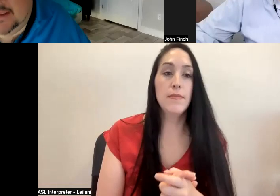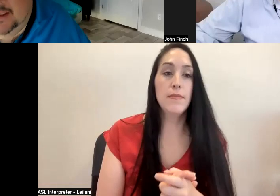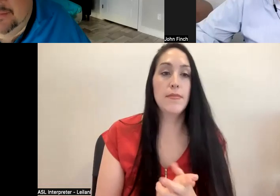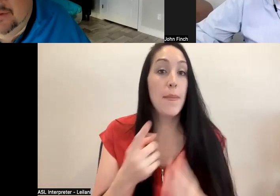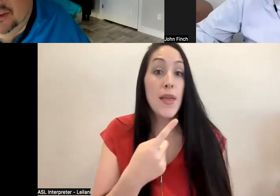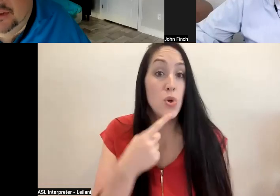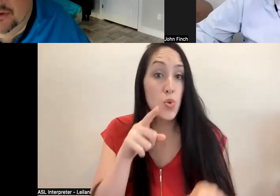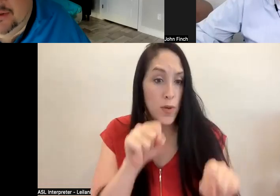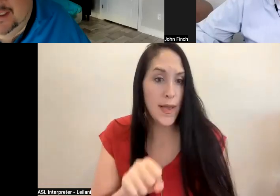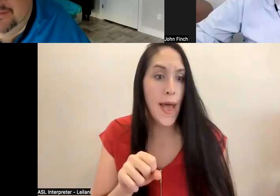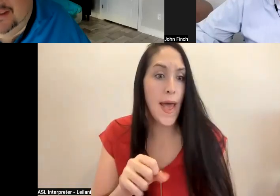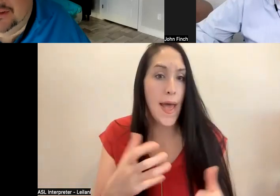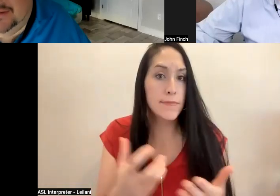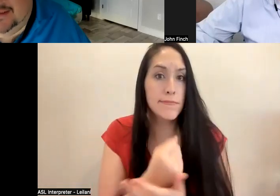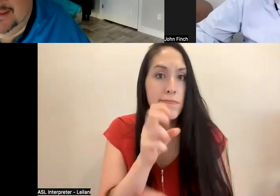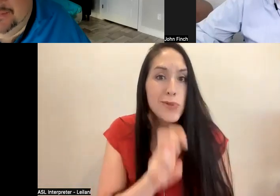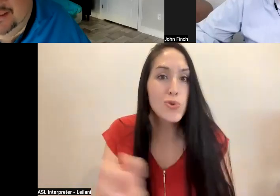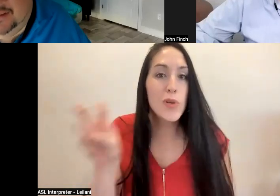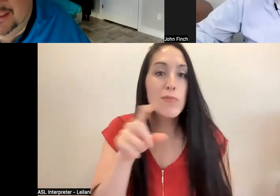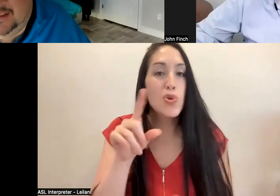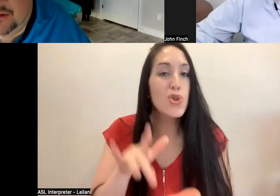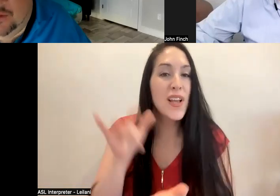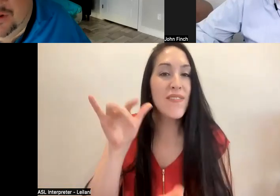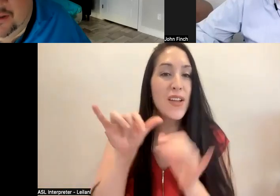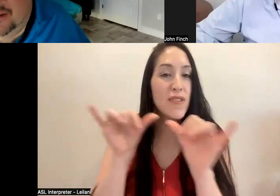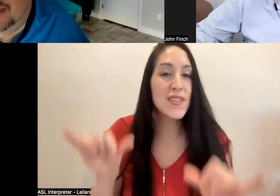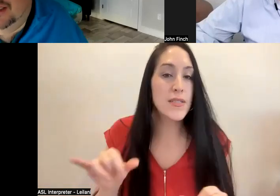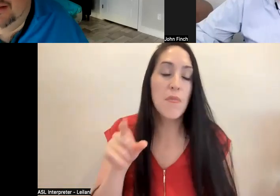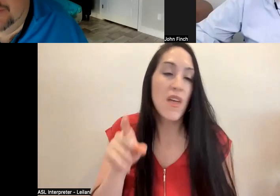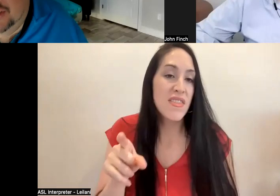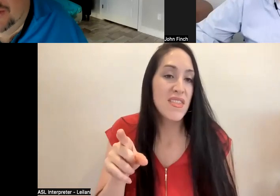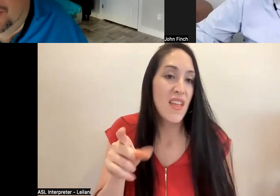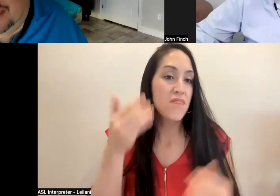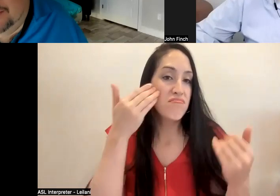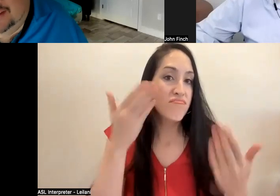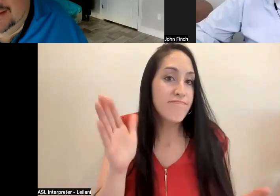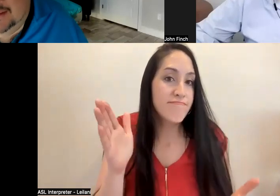of stuff, you know. 11:29:28 You're taking advantage of the system and everything, and they're not aware of you know what able is.